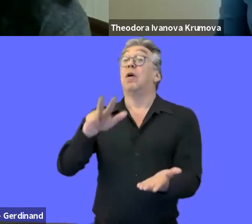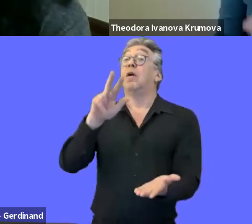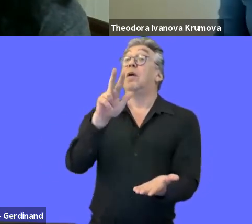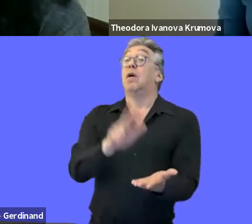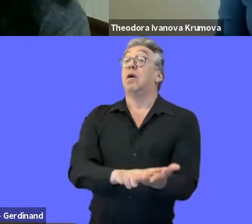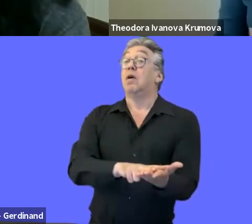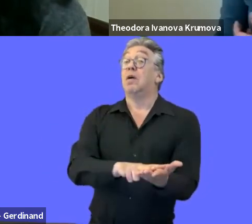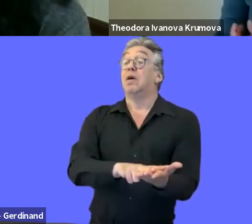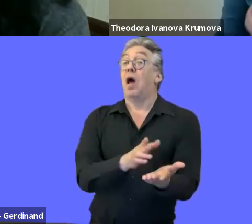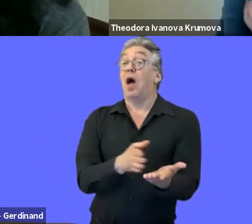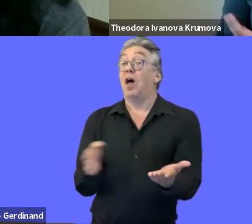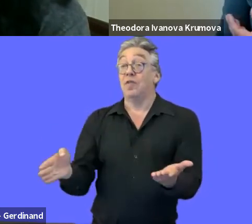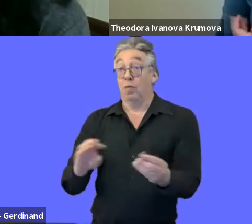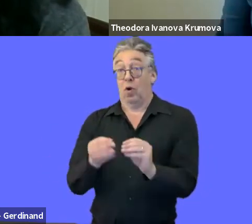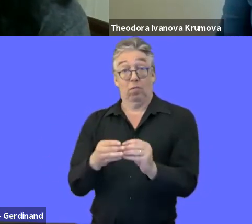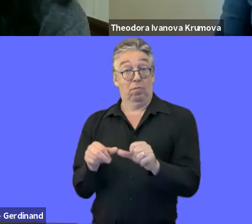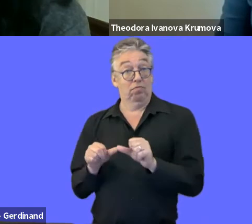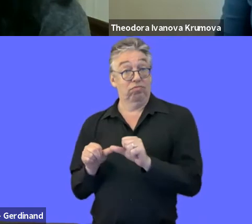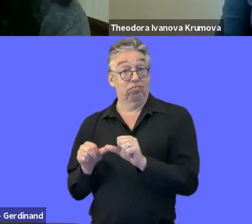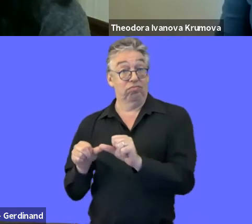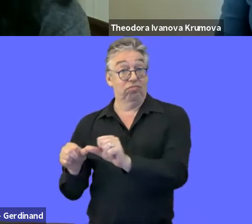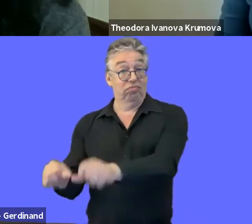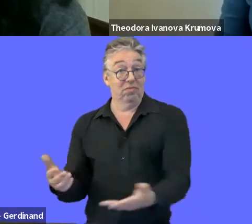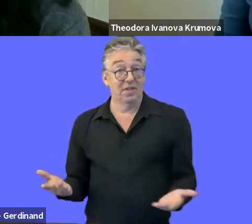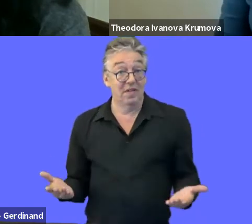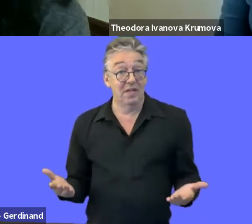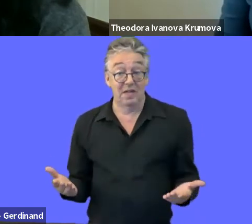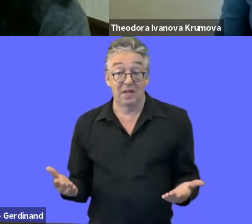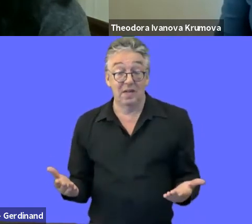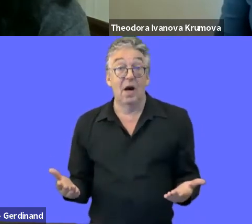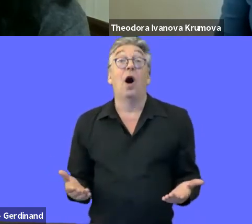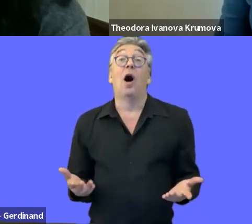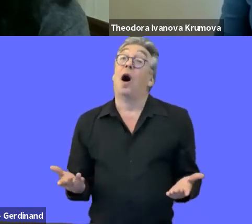like this weekend bring this case to the attention of the committees.